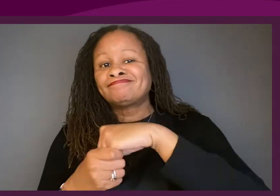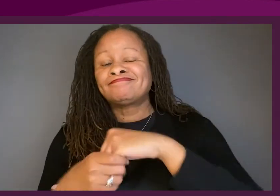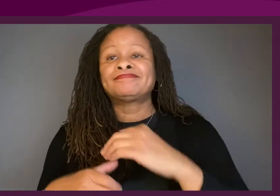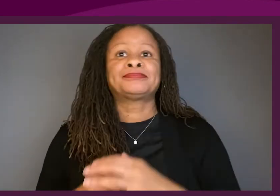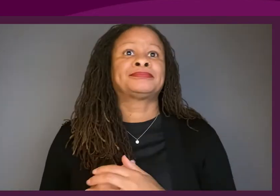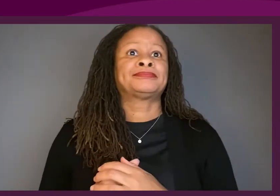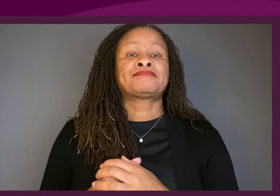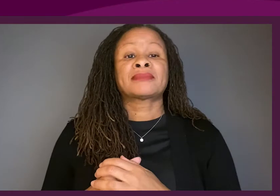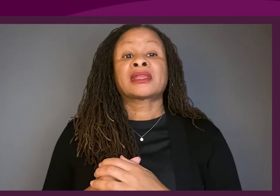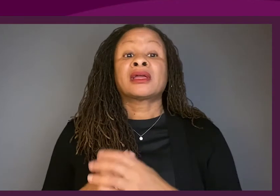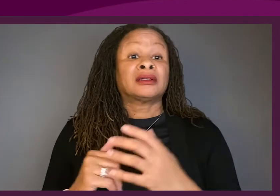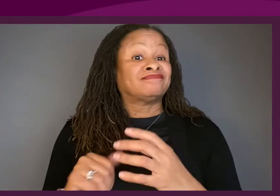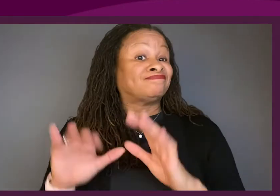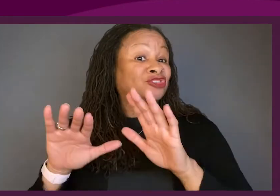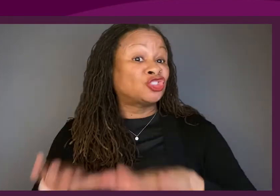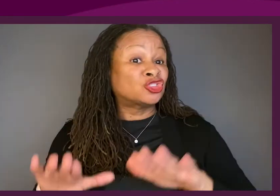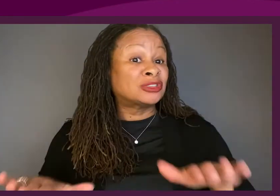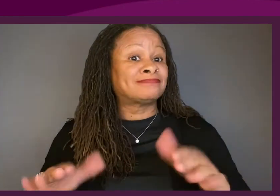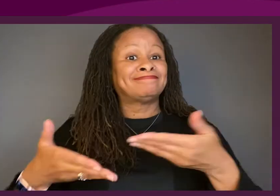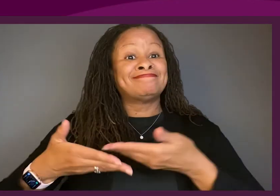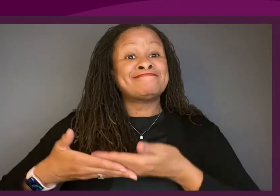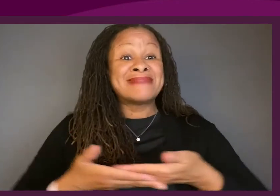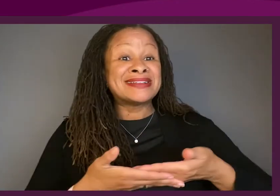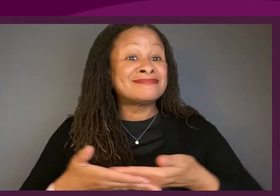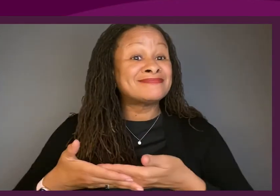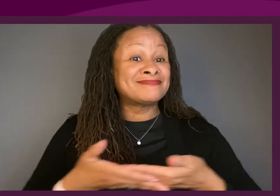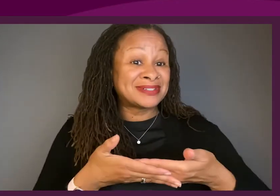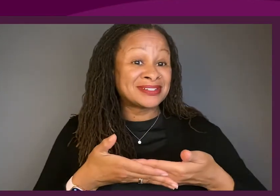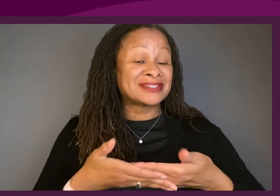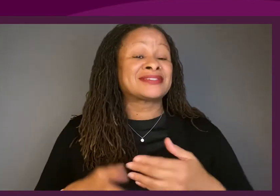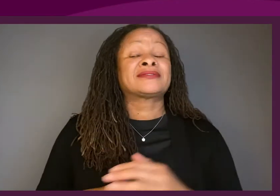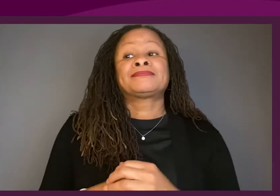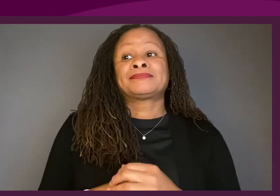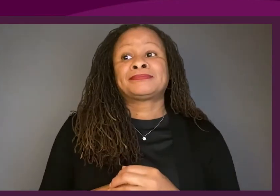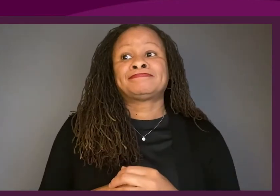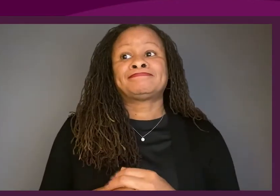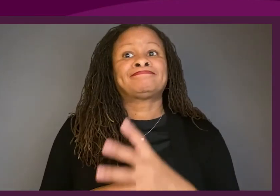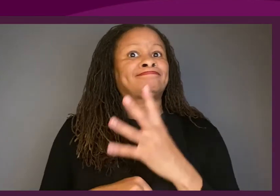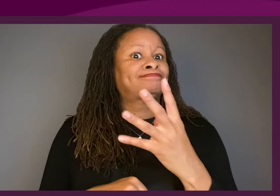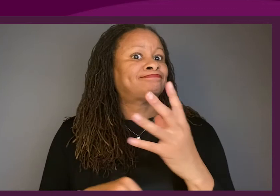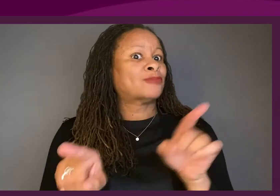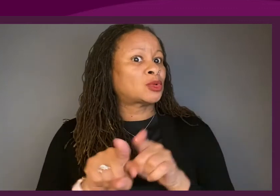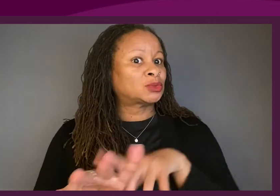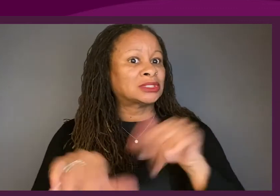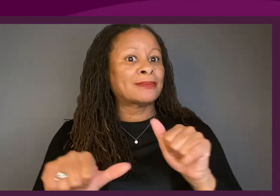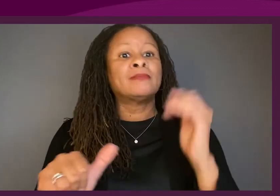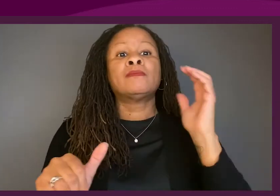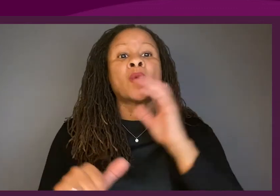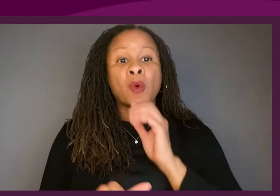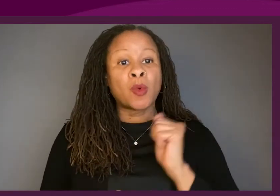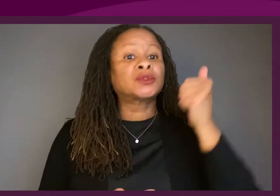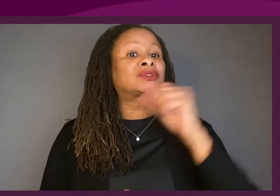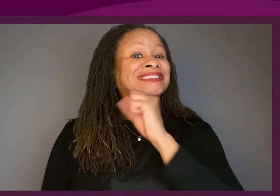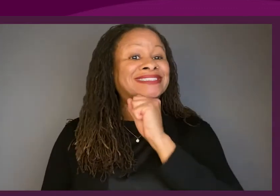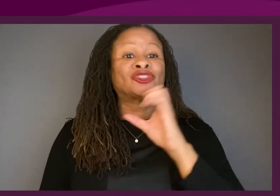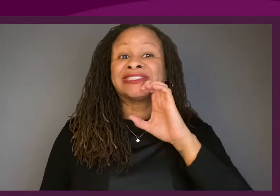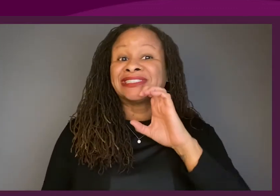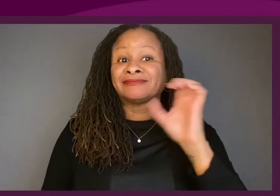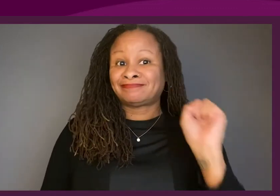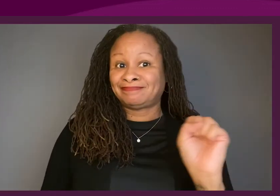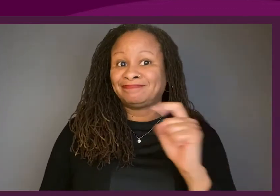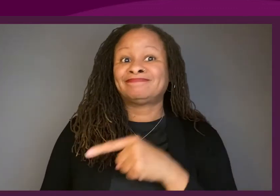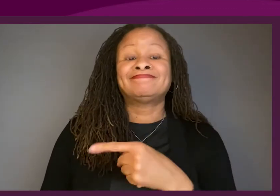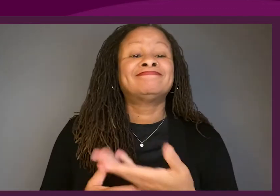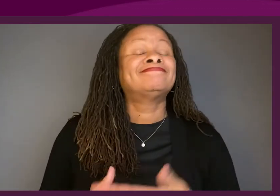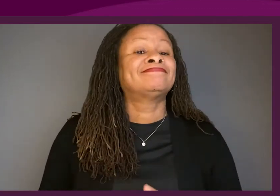And this includes children, babies, children, as well as older people.